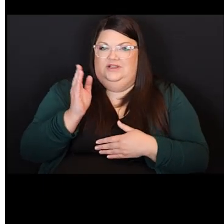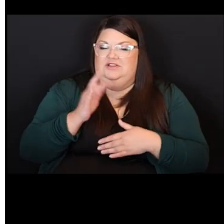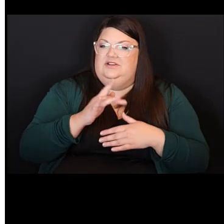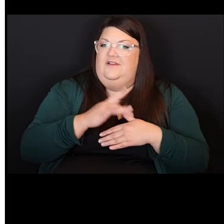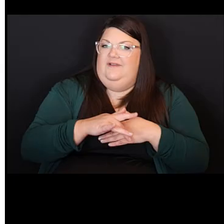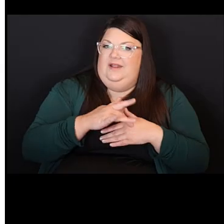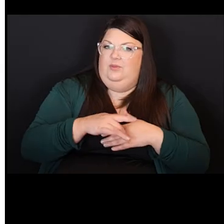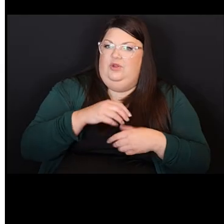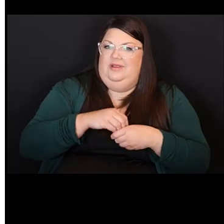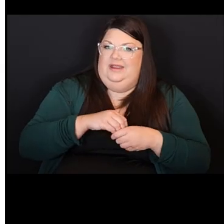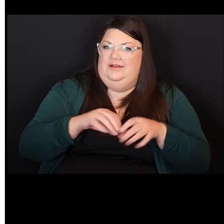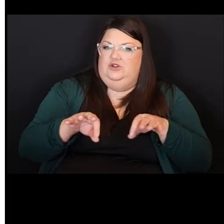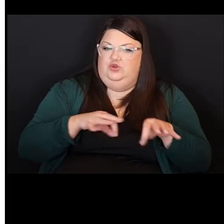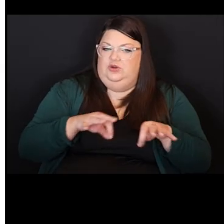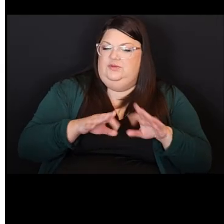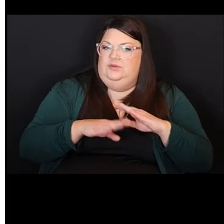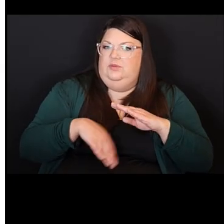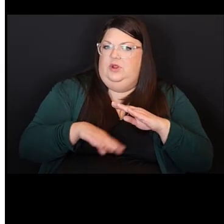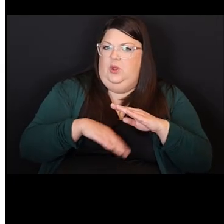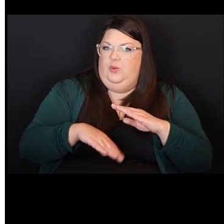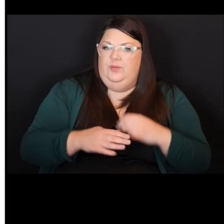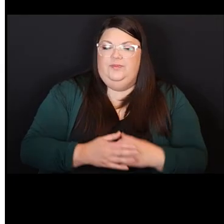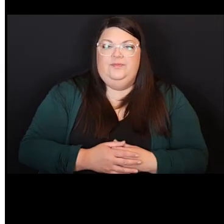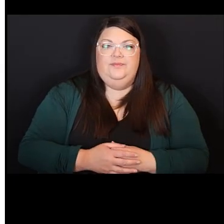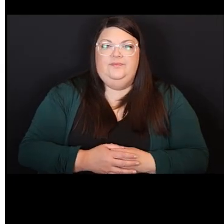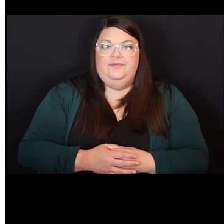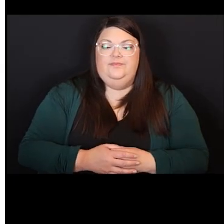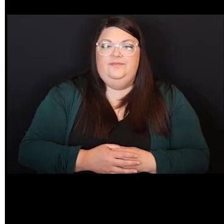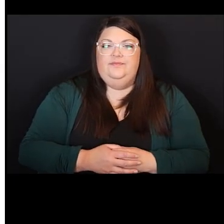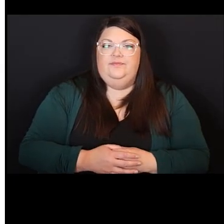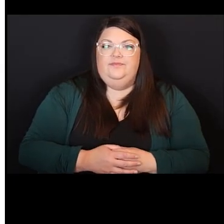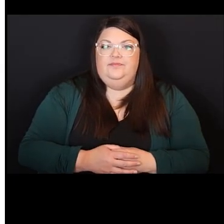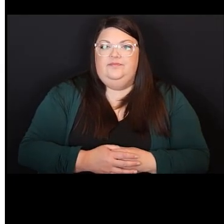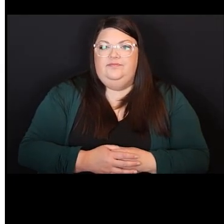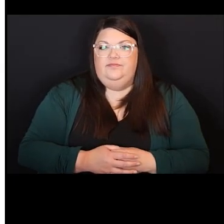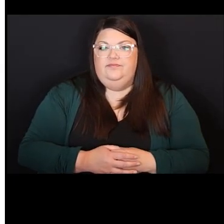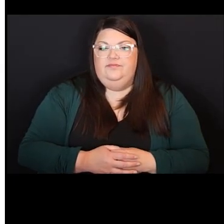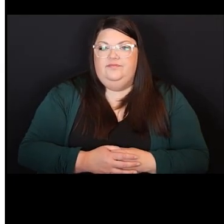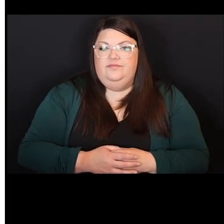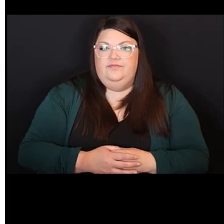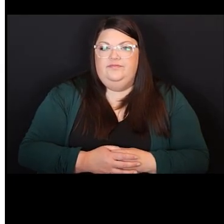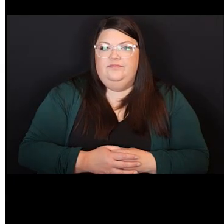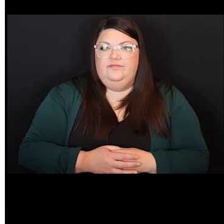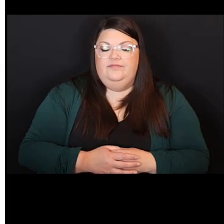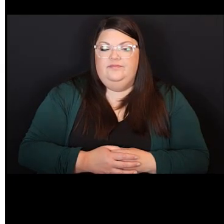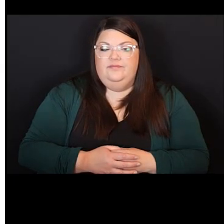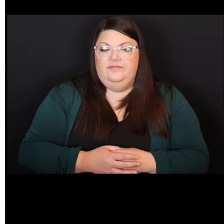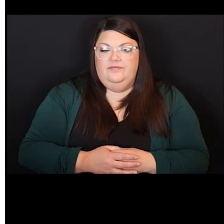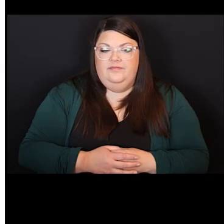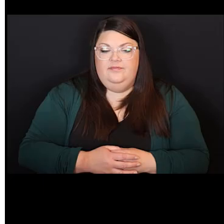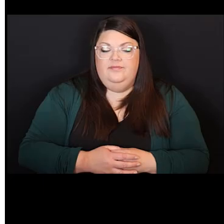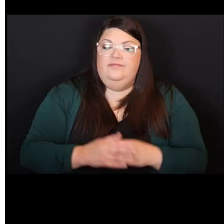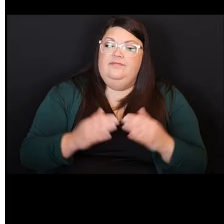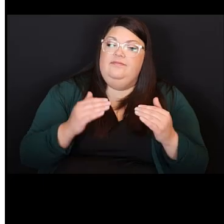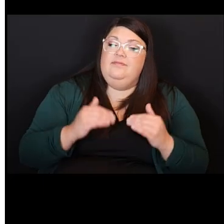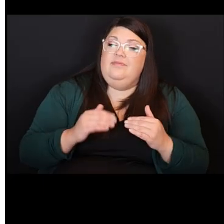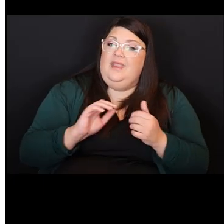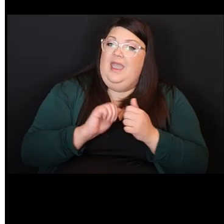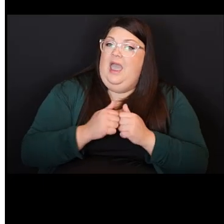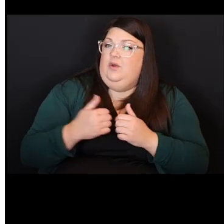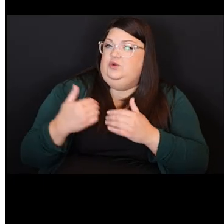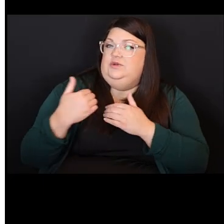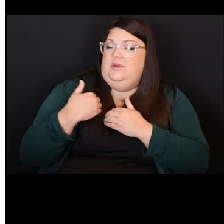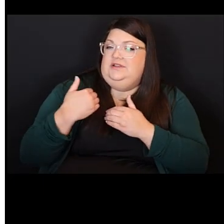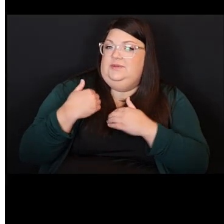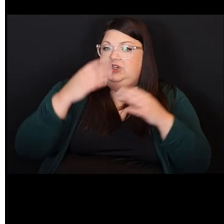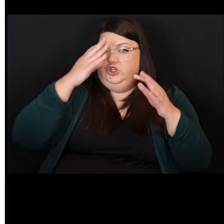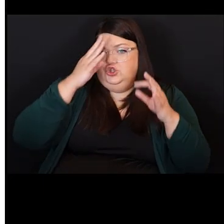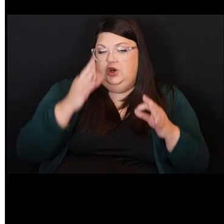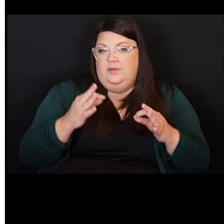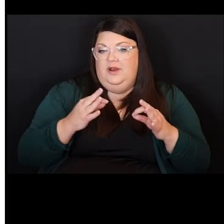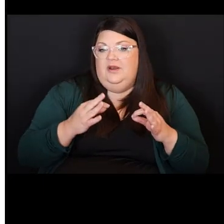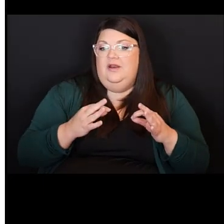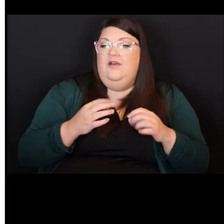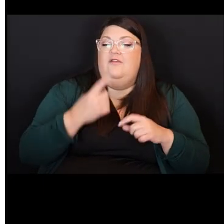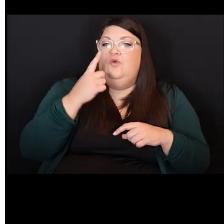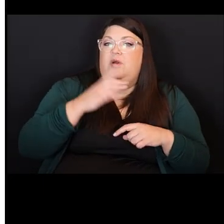available in the description below the video. Slide 4, How is Responsibility determined for